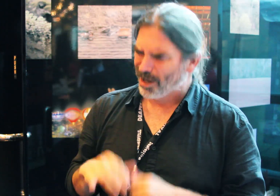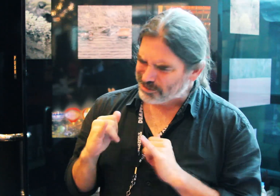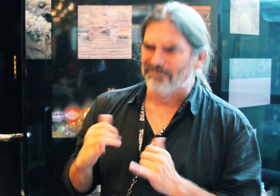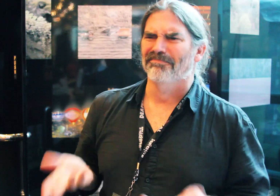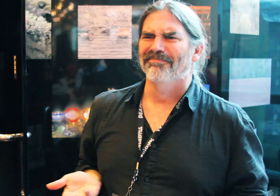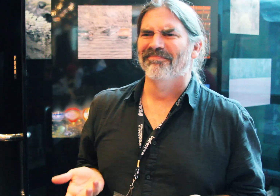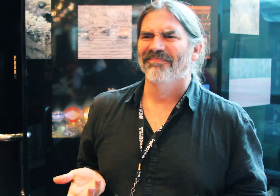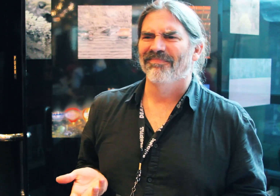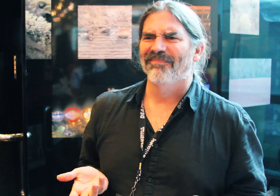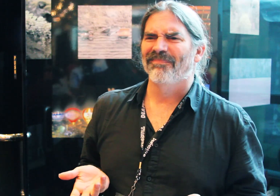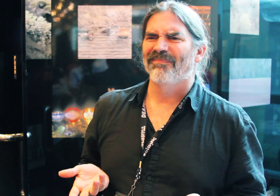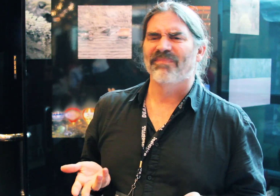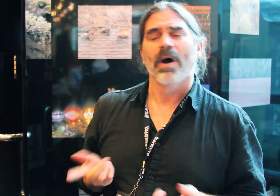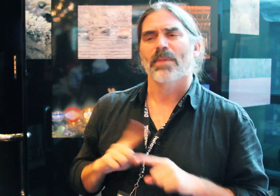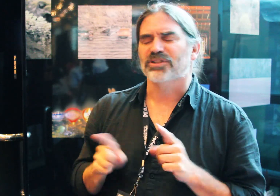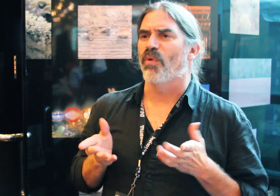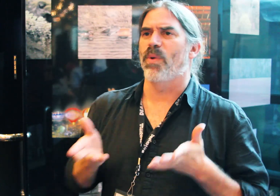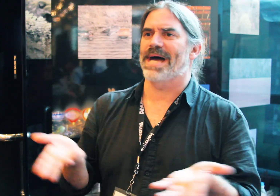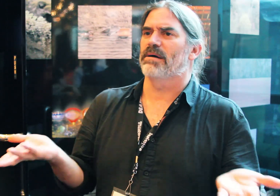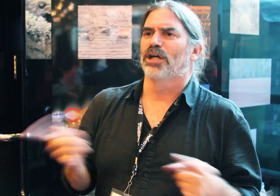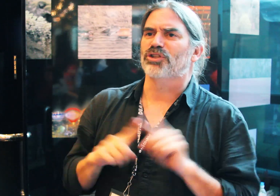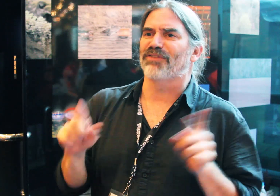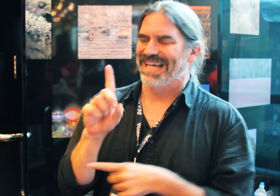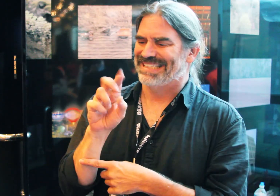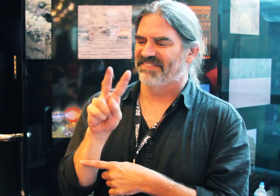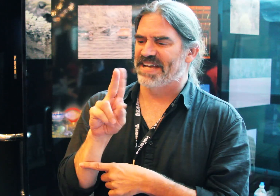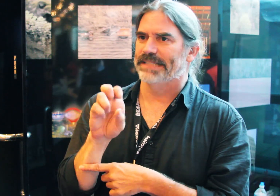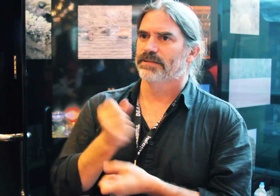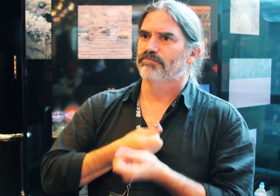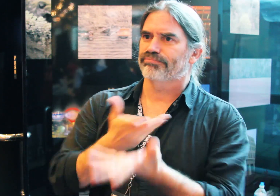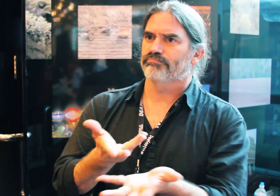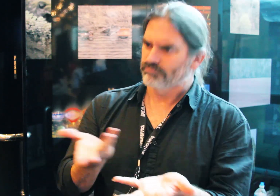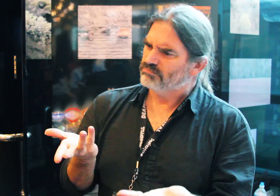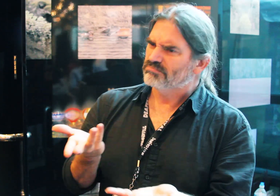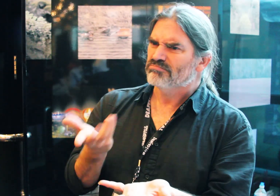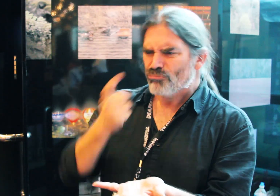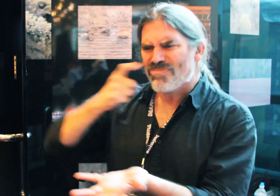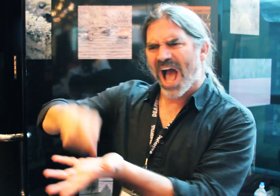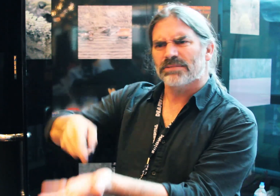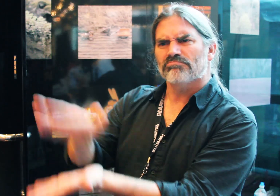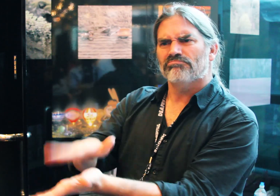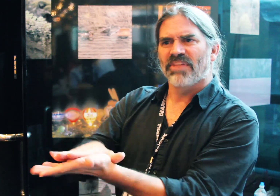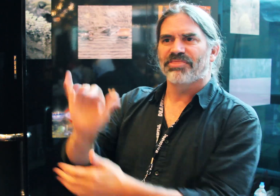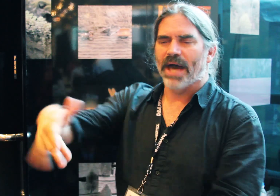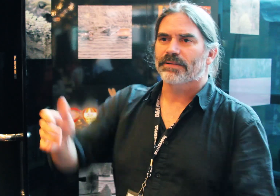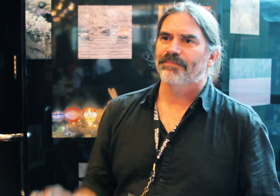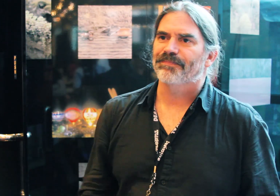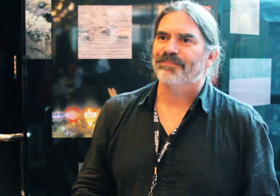Nooo. We're the same, but in a different way. A different device of expression and I applaud that.